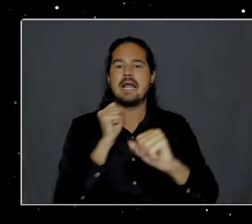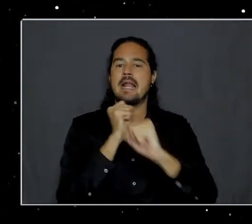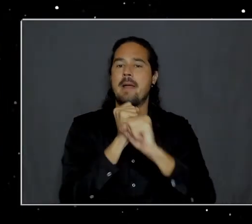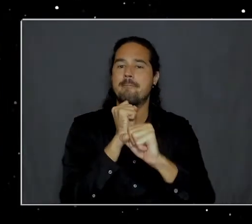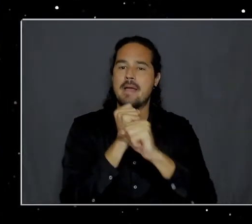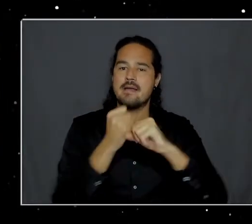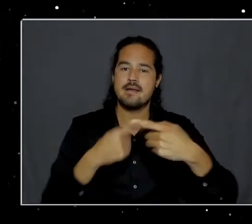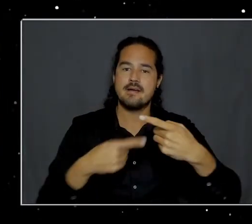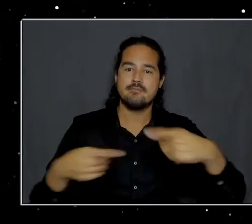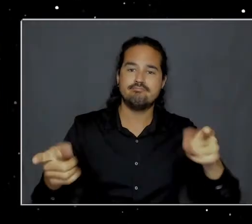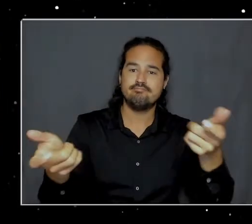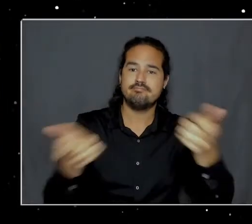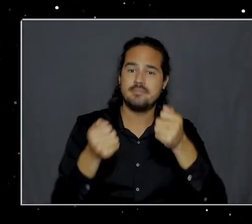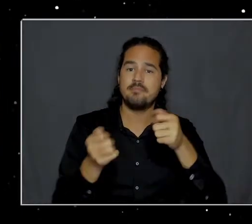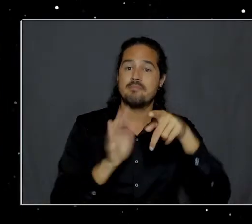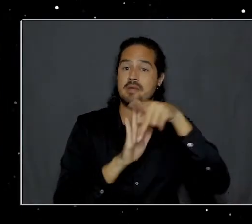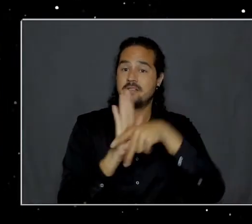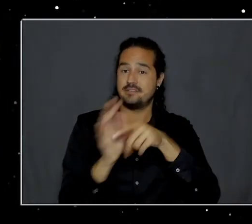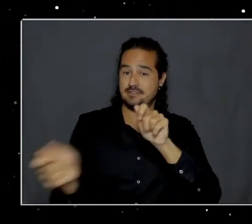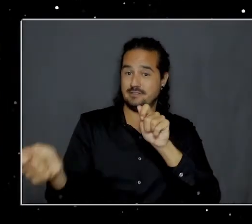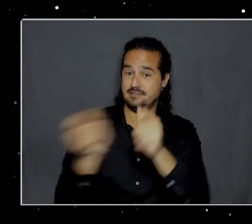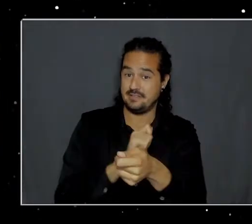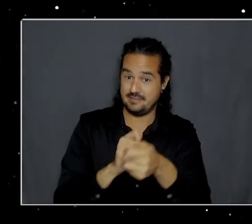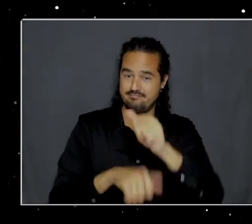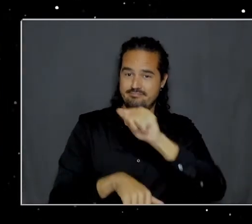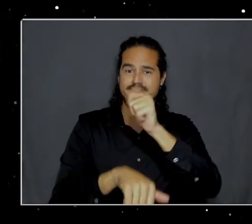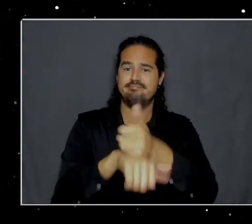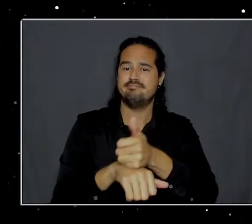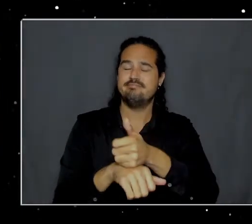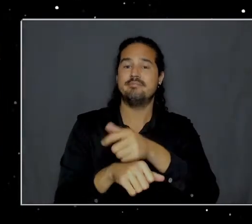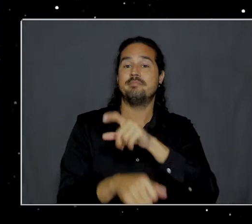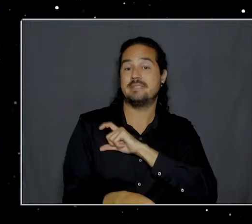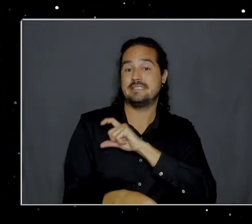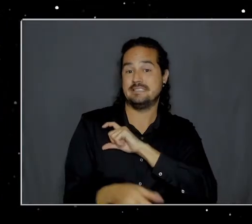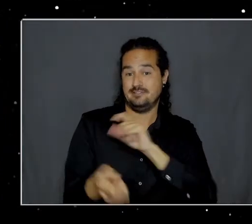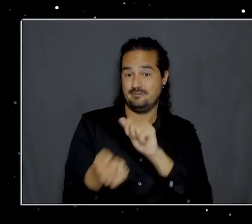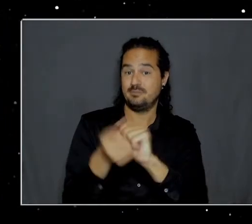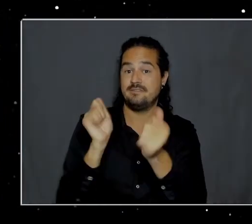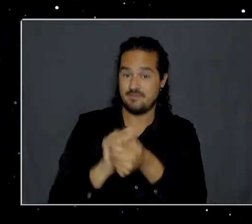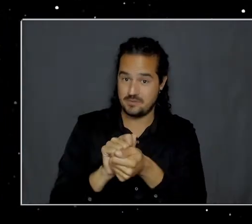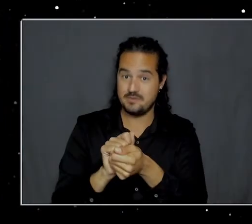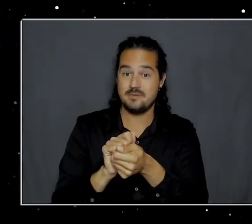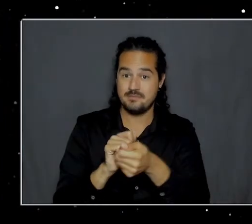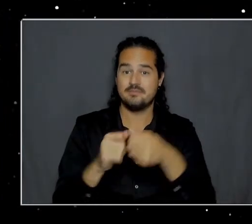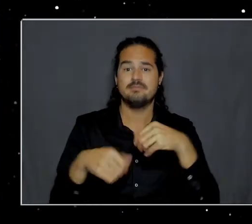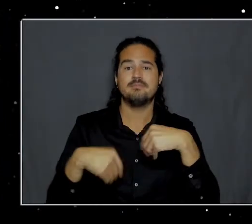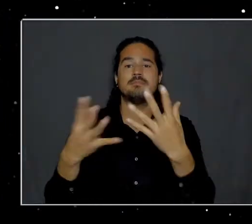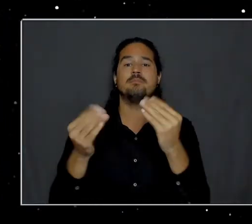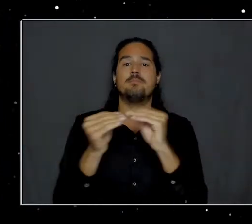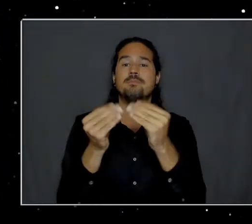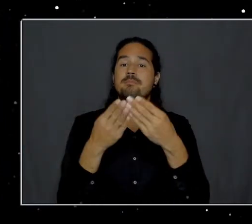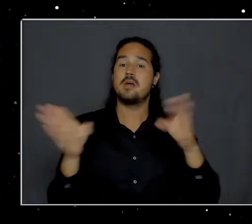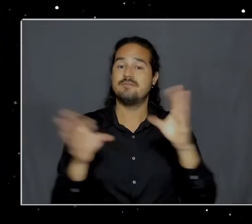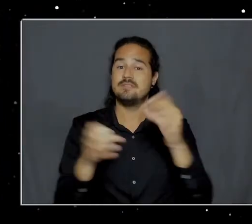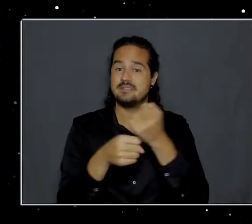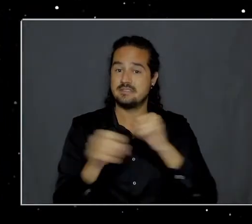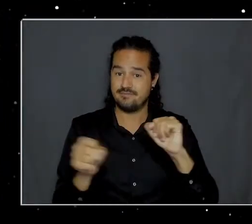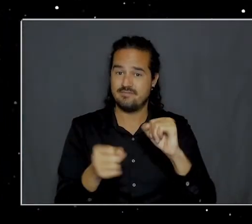POLICING AND OPENED THE DOOR TO A VISION FOR PUBLIC SAFETY THAT